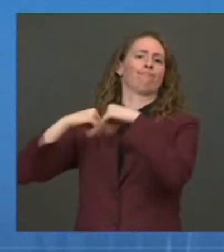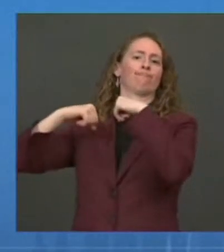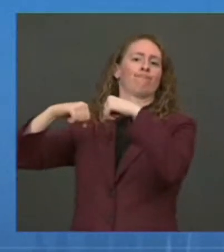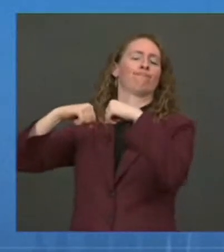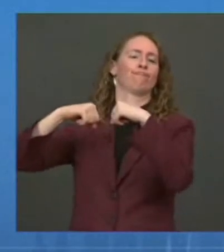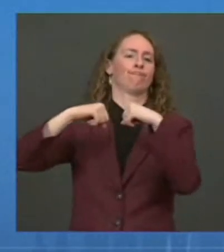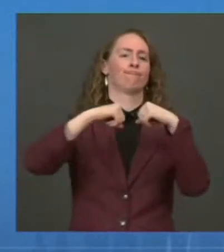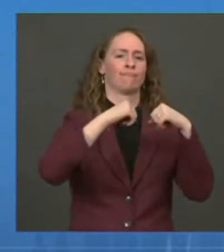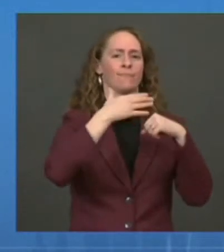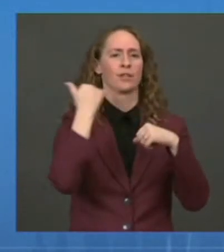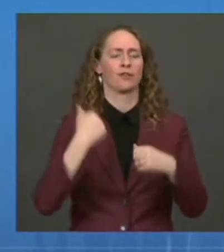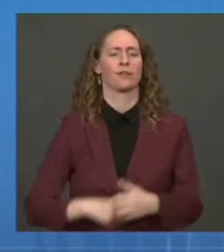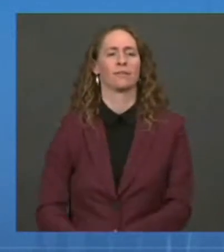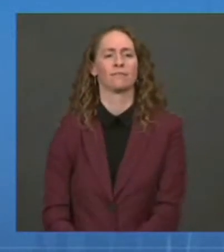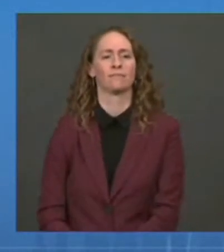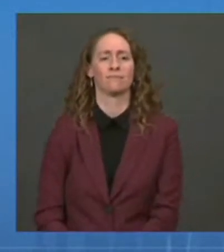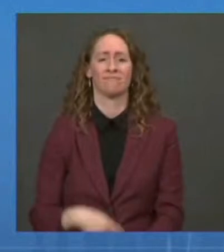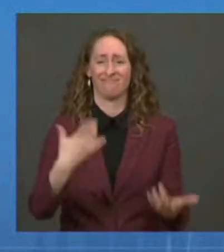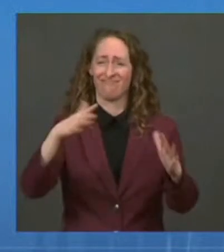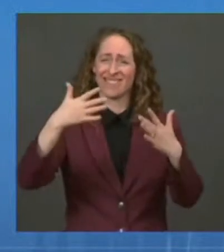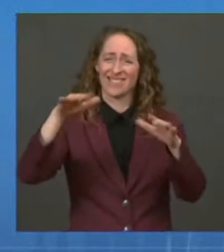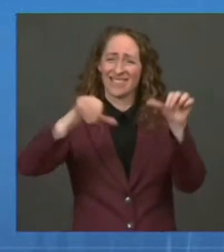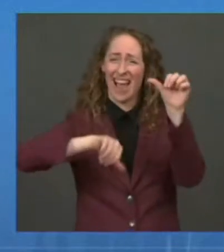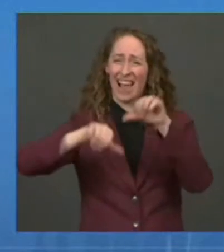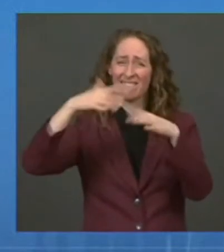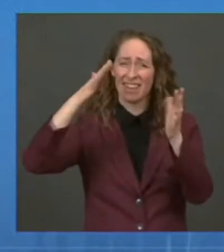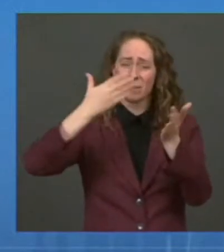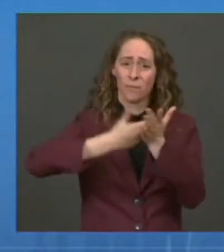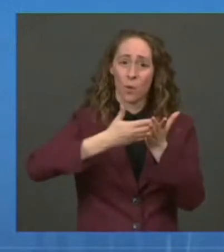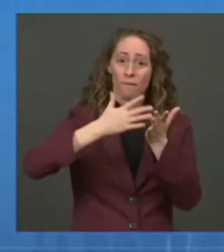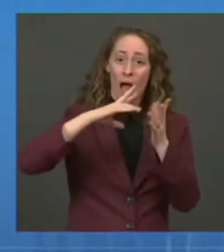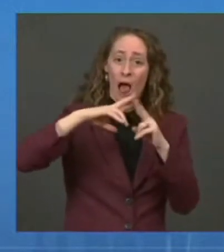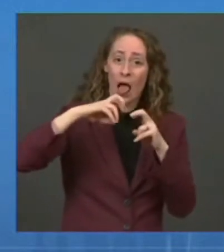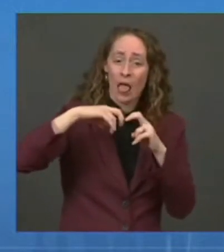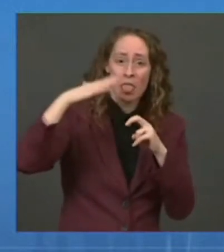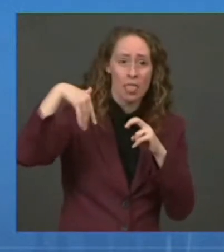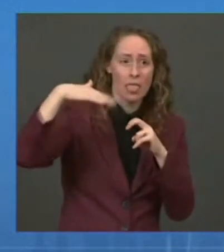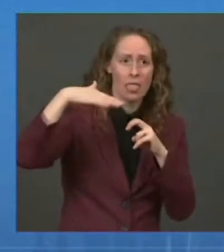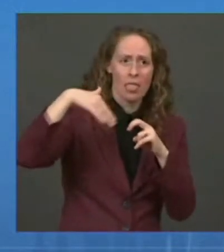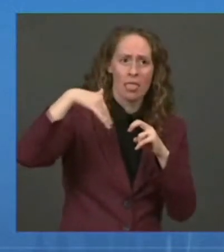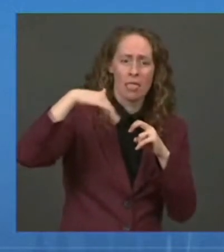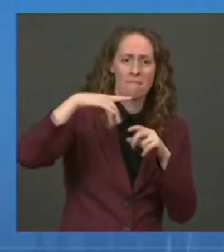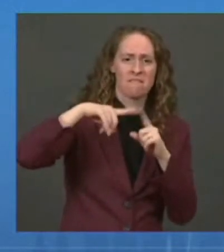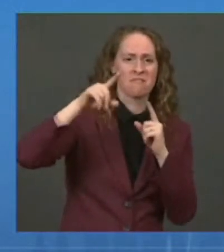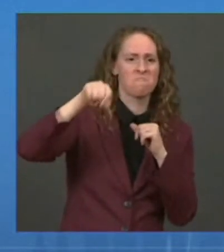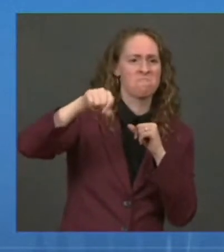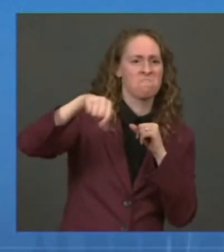HAVEN'T PROVEN IT YET THERE'S EVERY REASON TO BELIEVE THAT IF